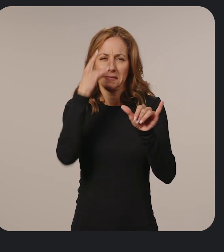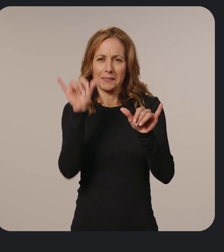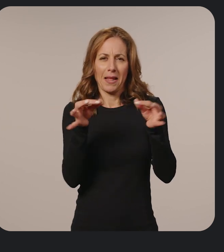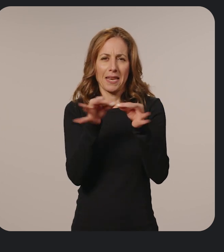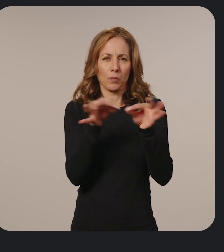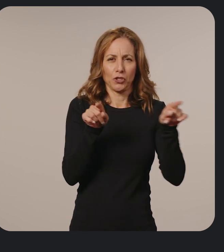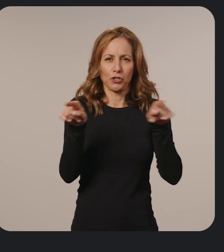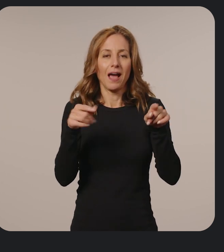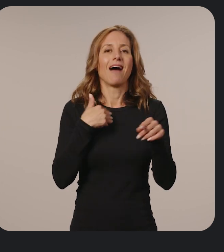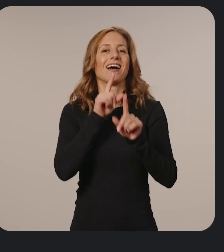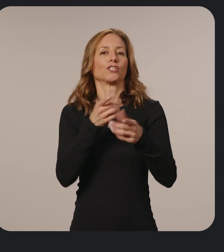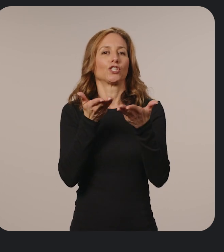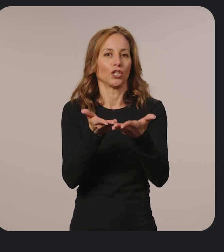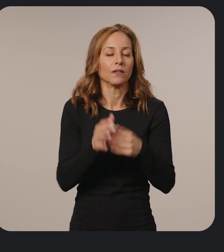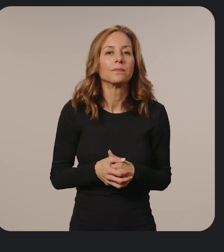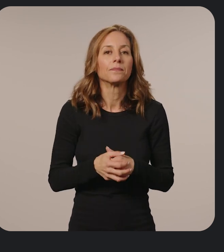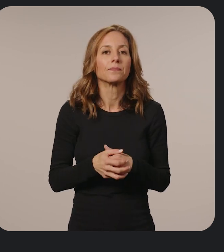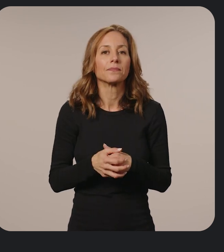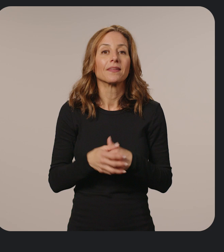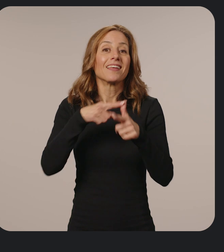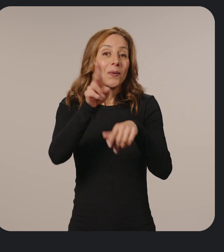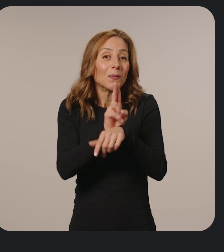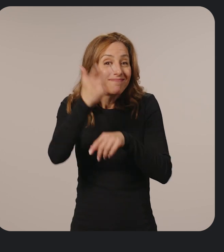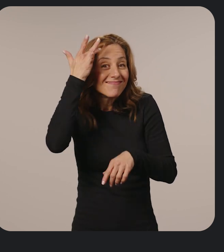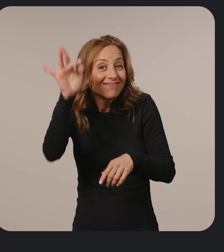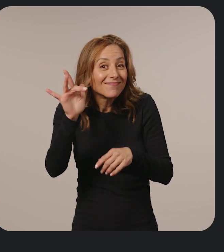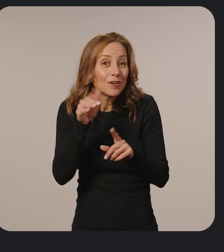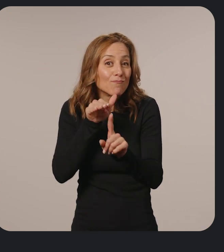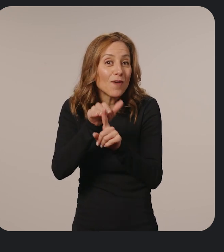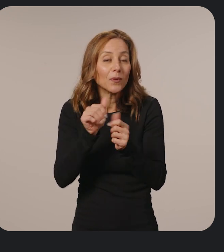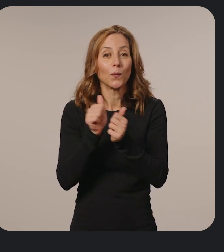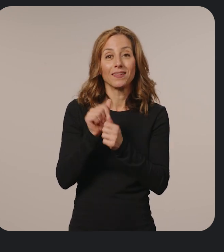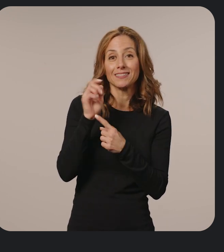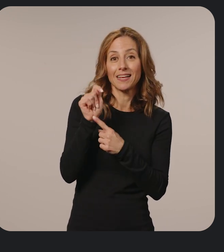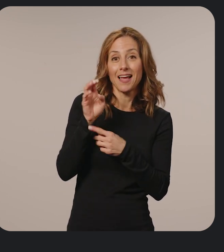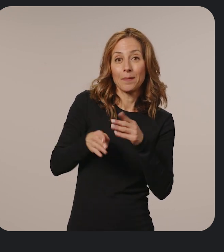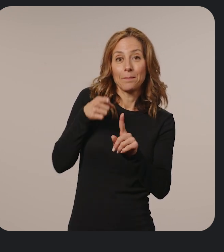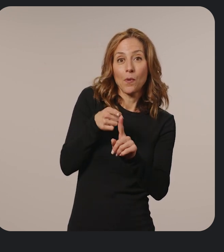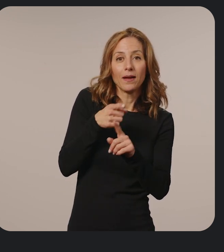Then, you can use a clever prompt with a text endpoint. And you can find complete code for this on the website-- I know this is pretty fast--